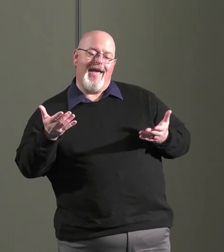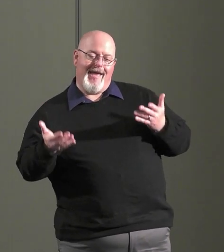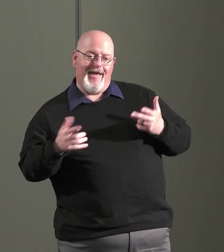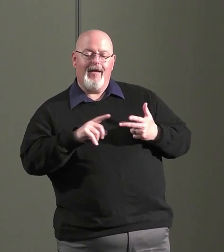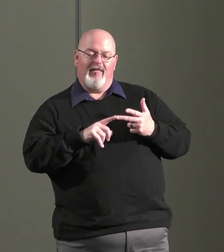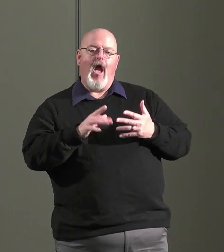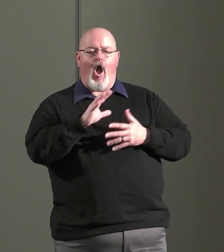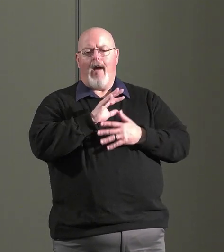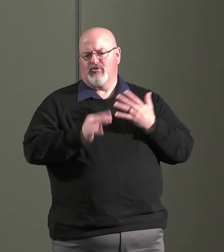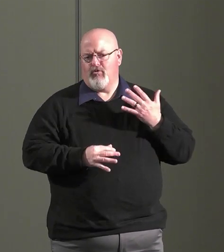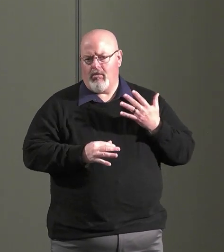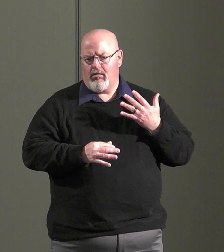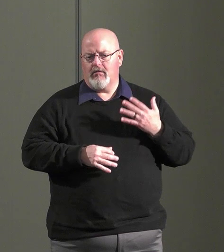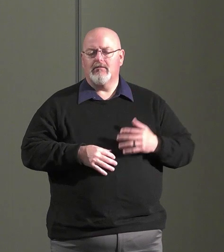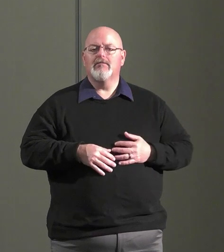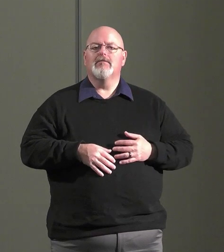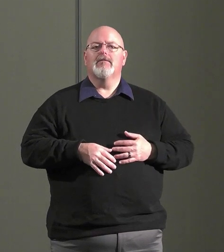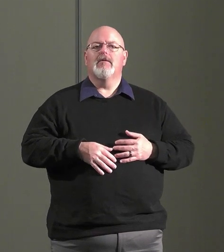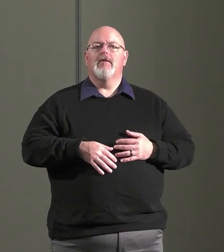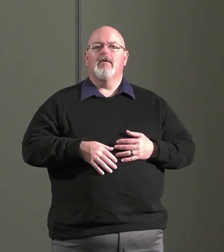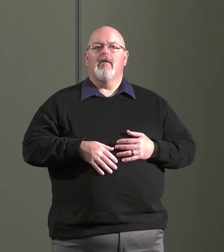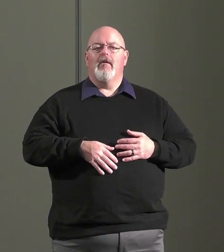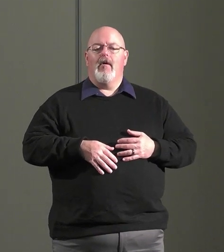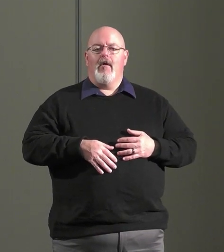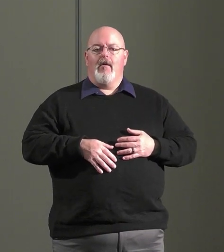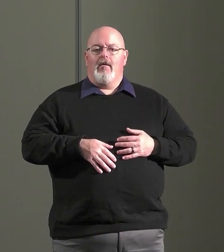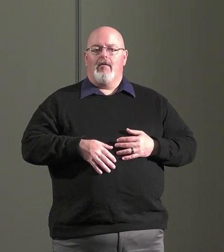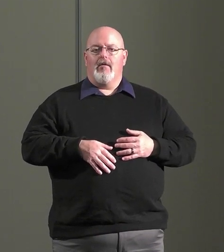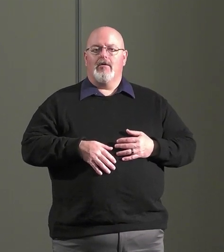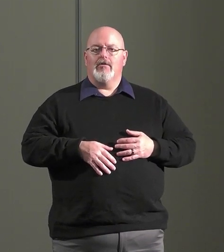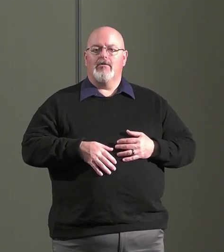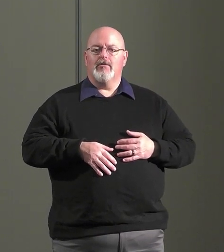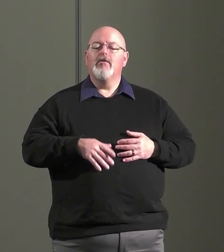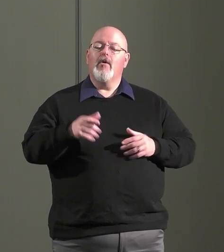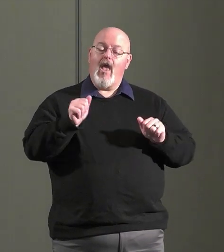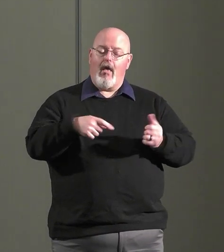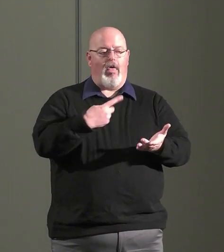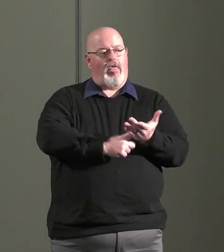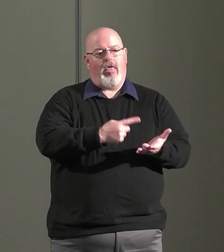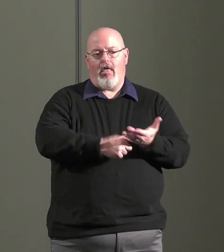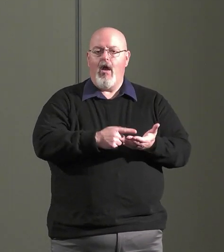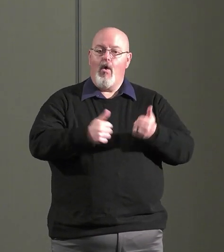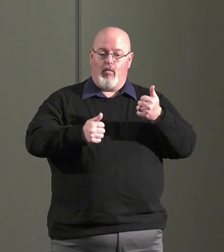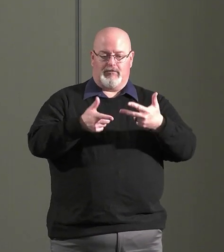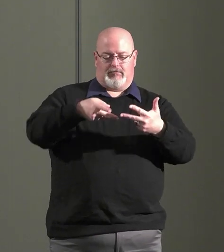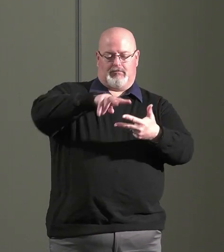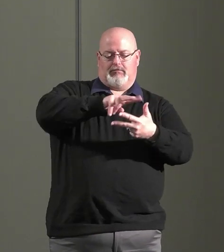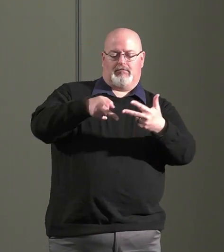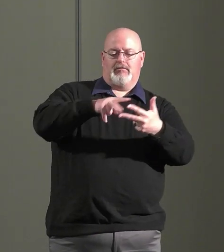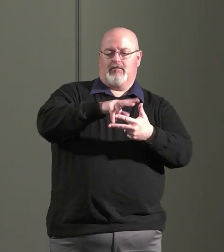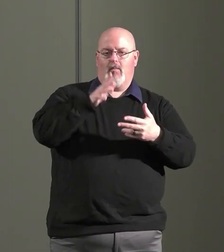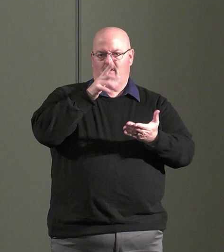optional. And, you know, we could argue about which one is which we will talk more in the next